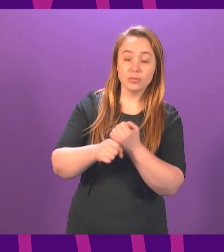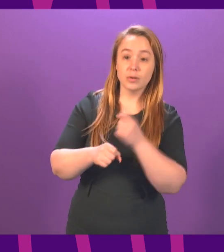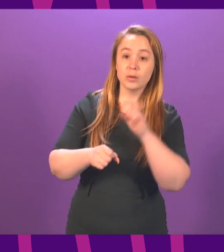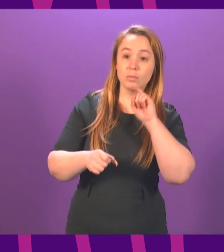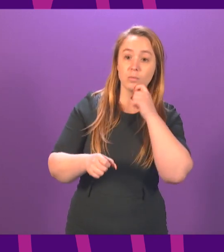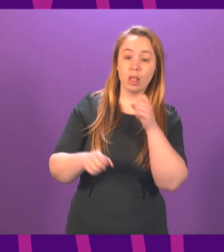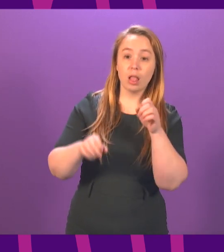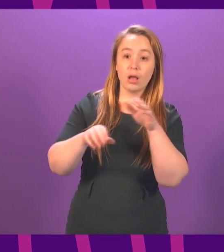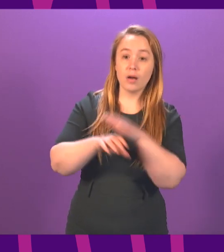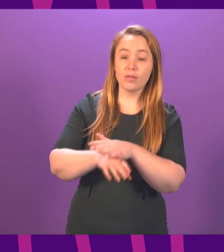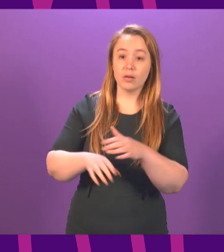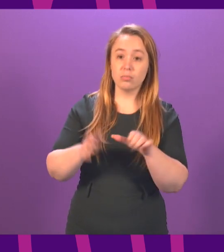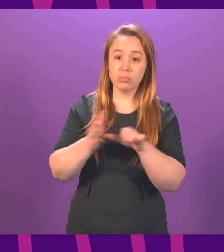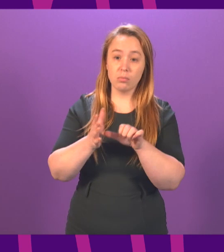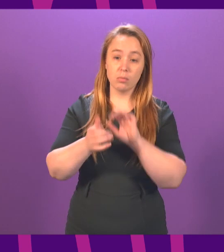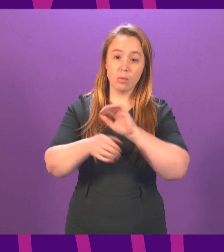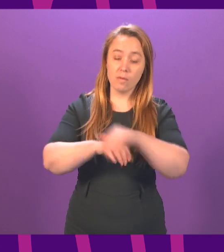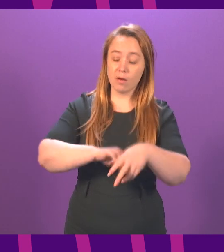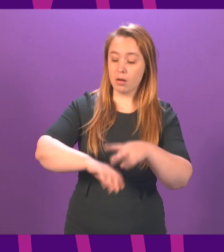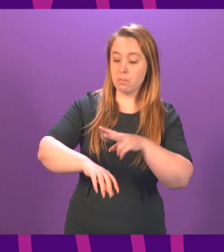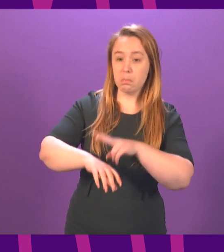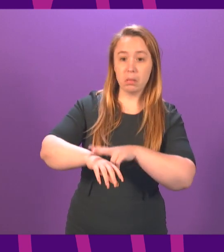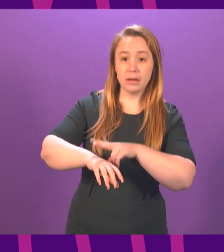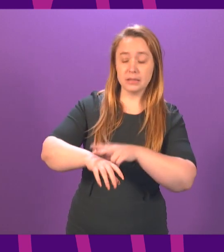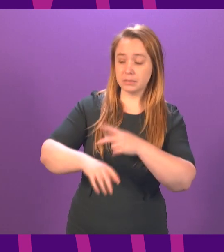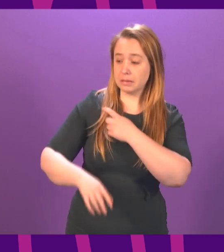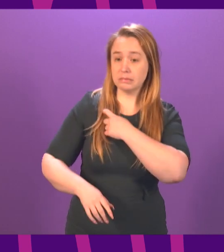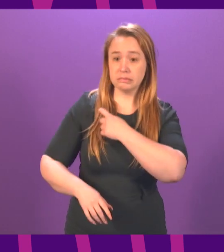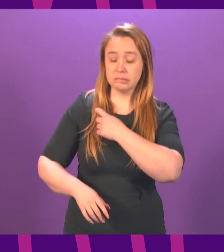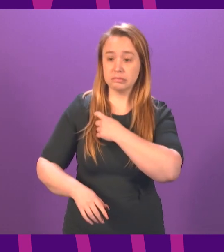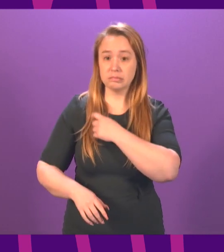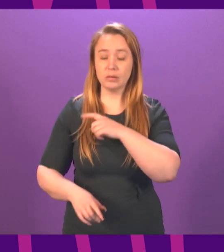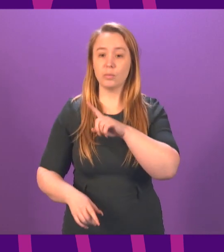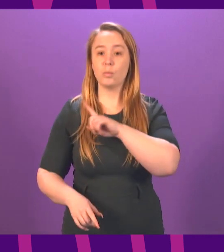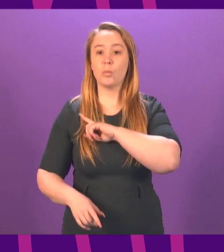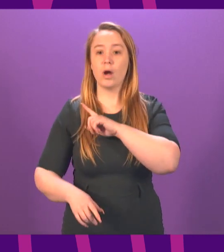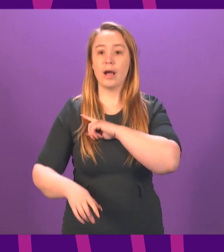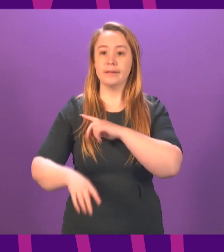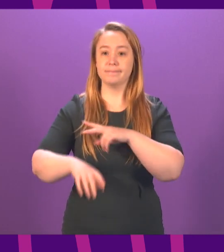of police officers regarding vaccination timescales for their profession?